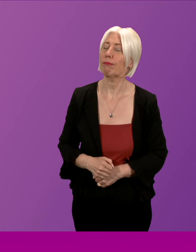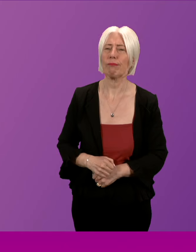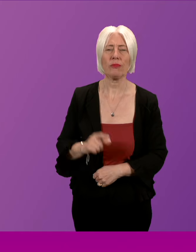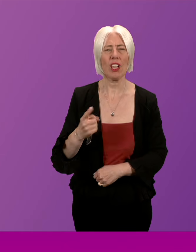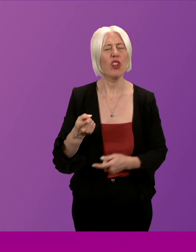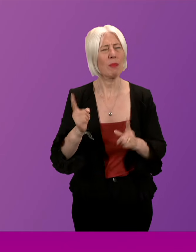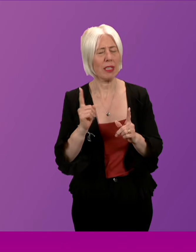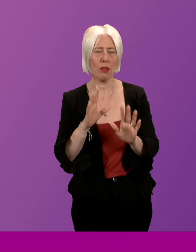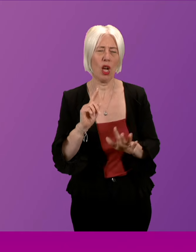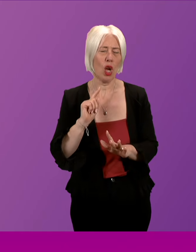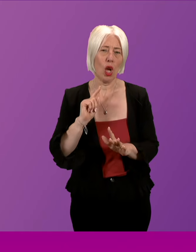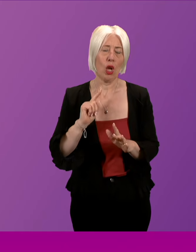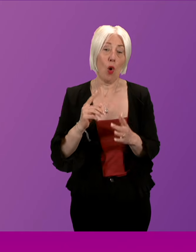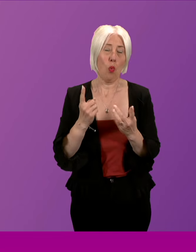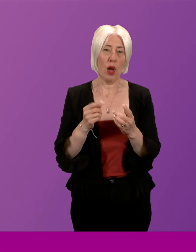One of the cruellest austerity measures that was introduced was